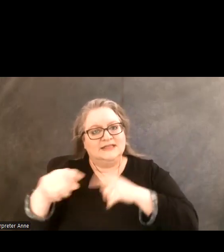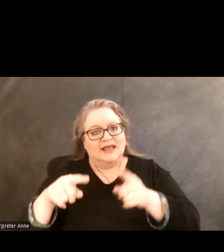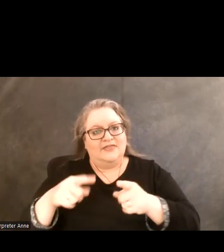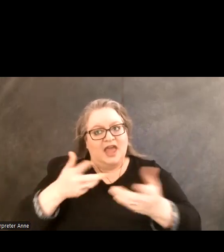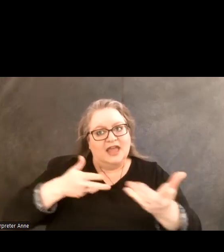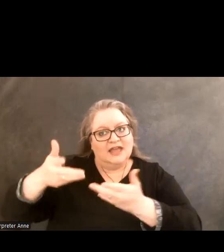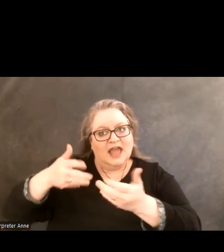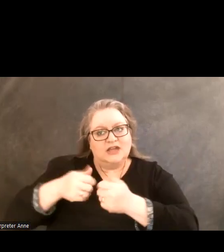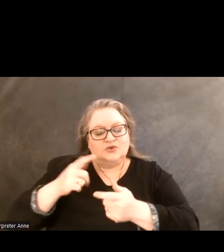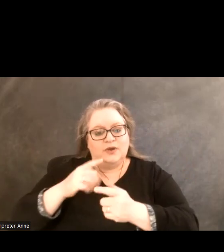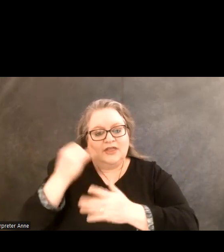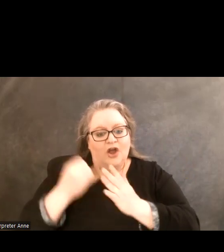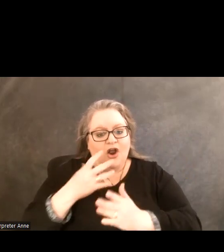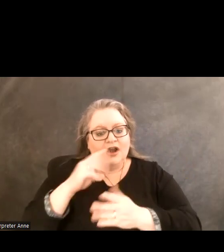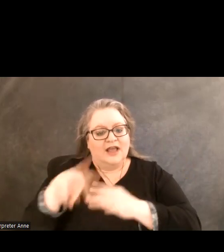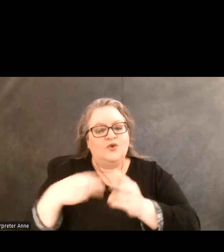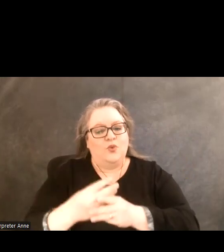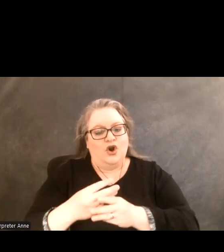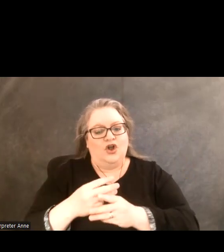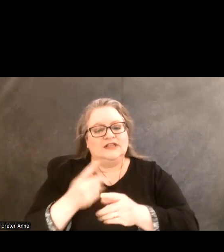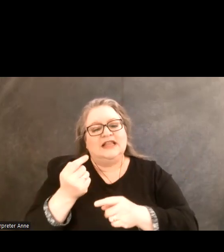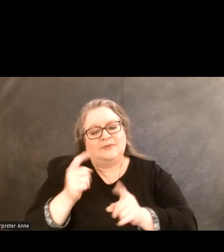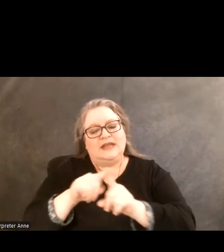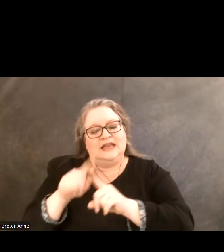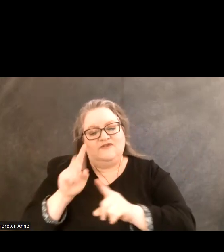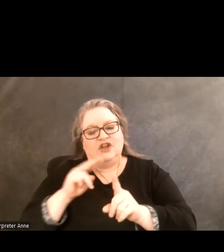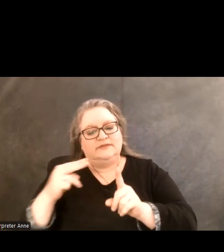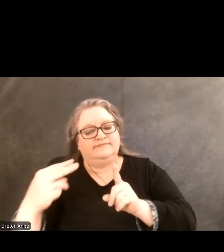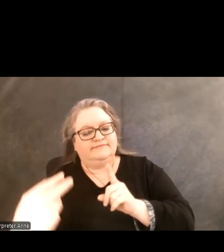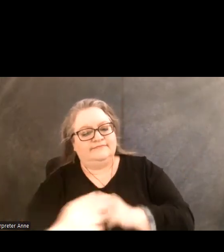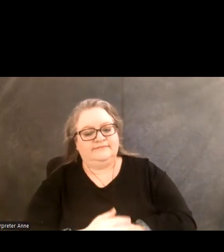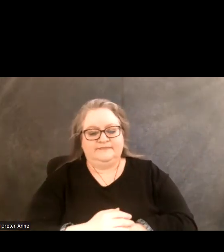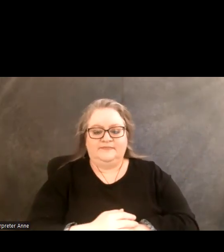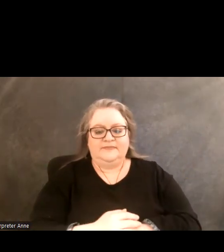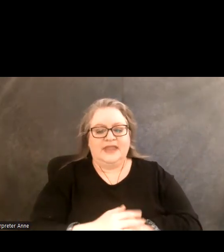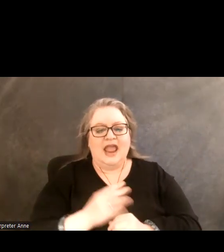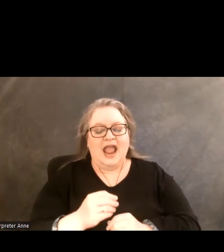and the world are a little different, and that being okay